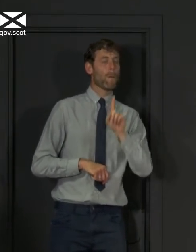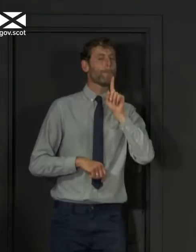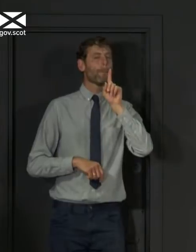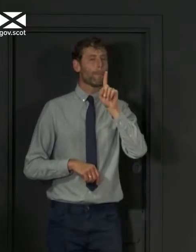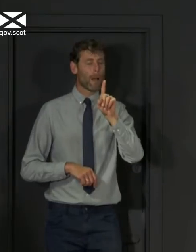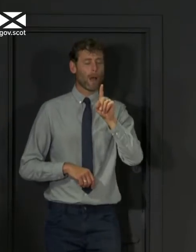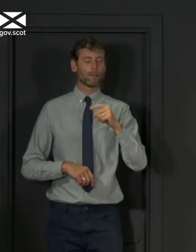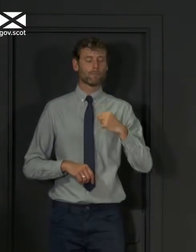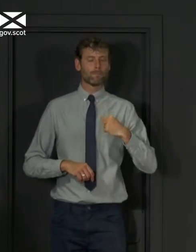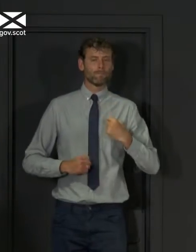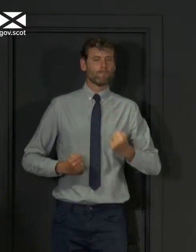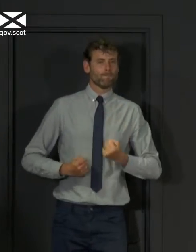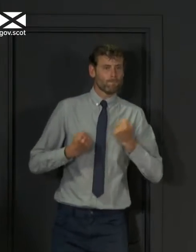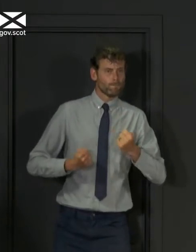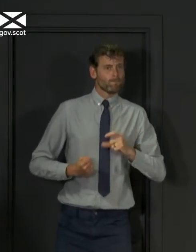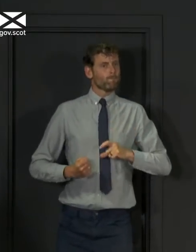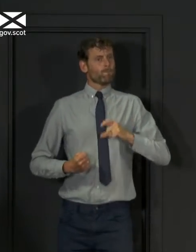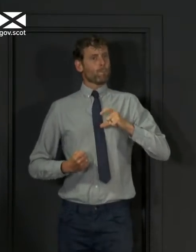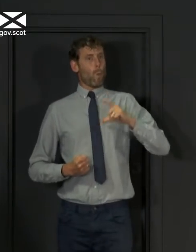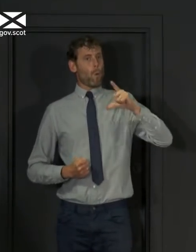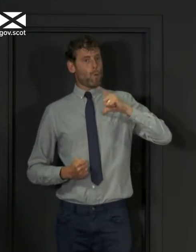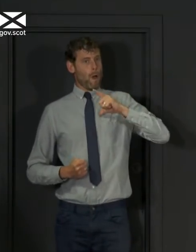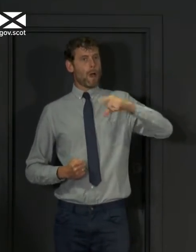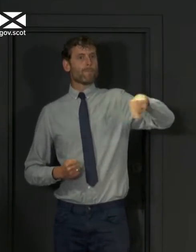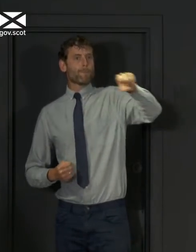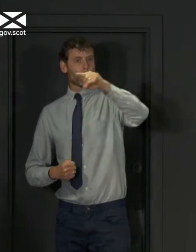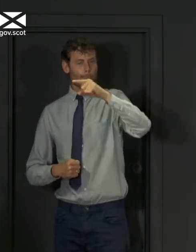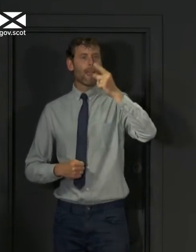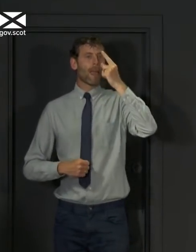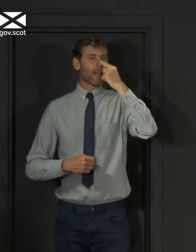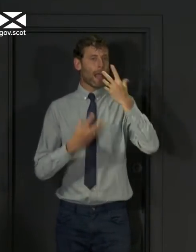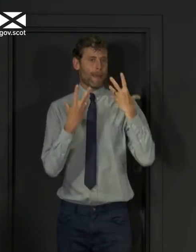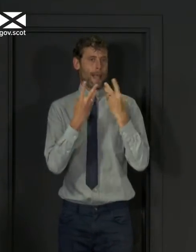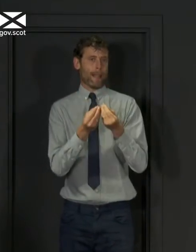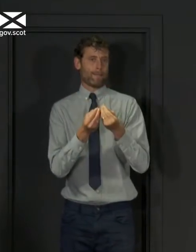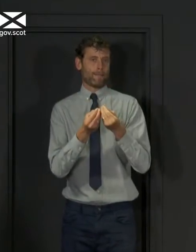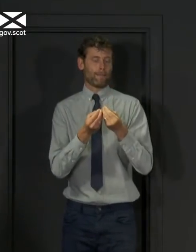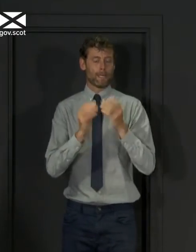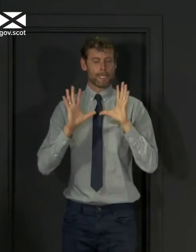all do the right things we can mitigate those concerns and we can reduce the risks. And